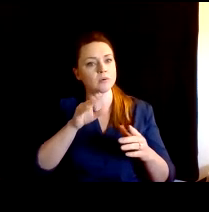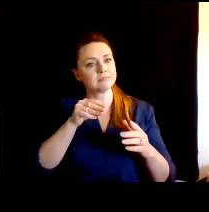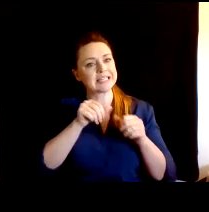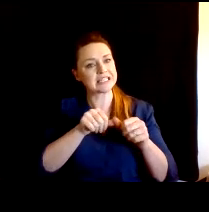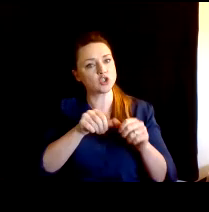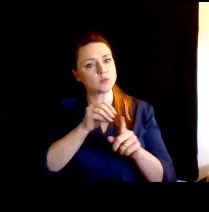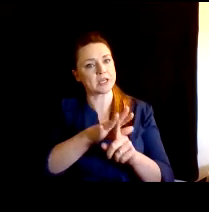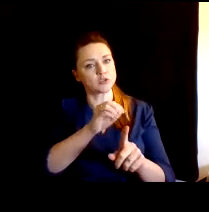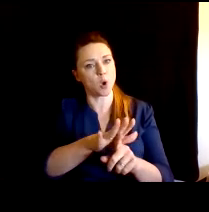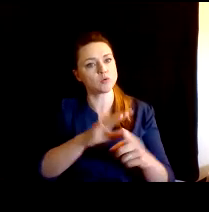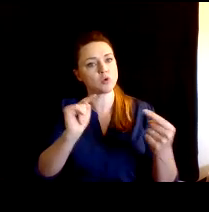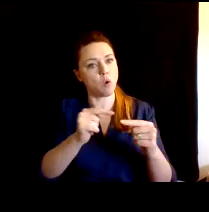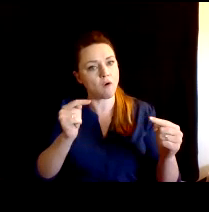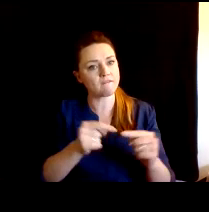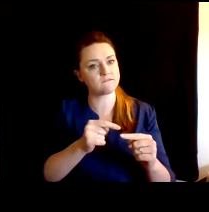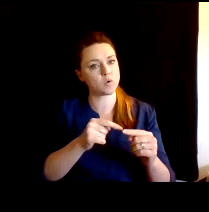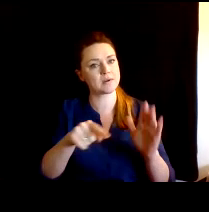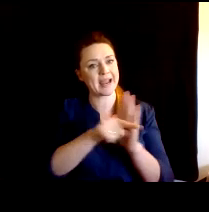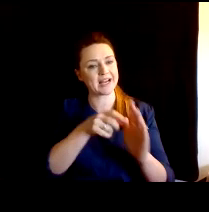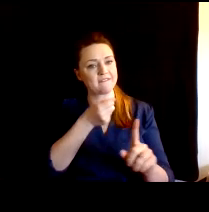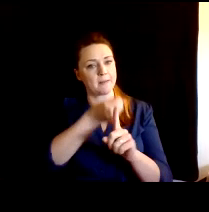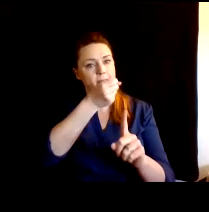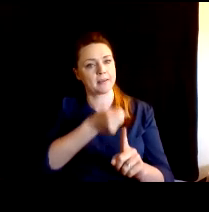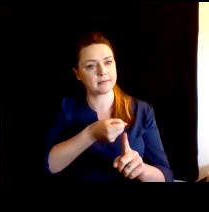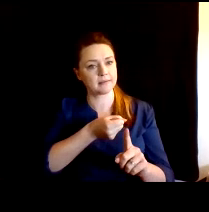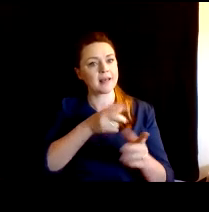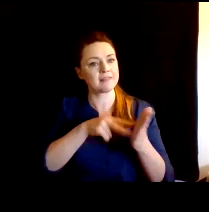or those harmful impacts, then structural violence has occurred there.